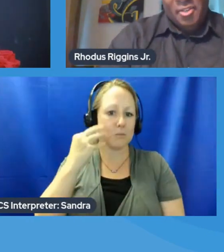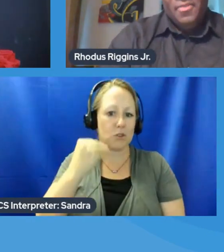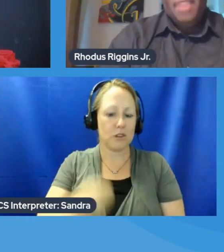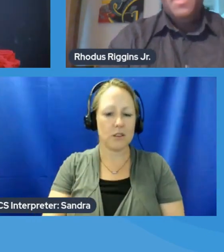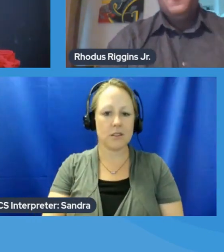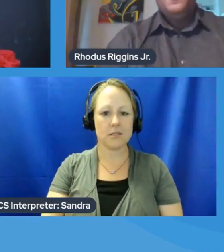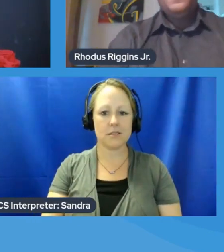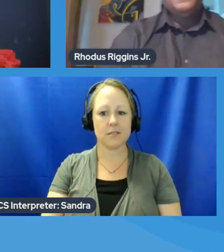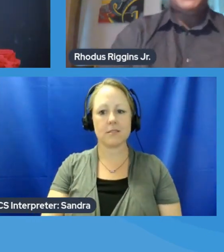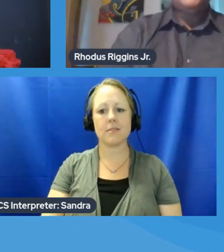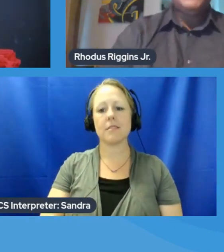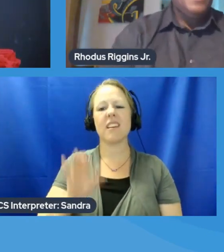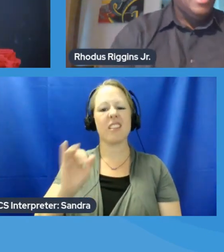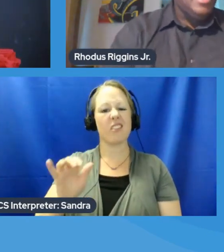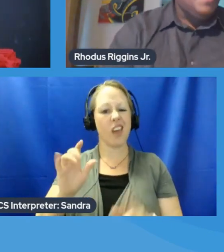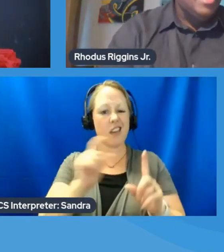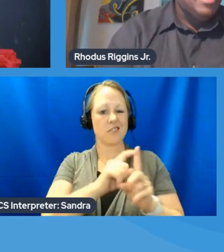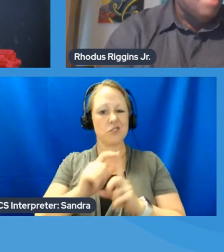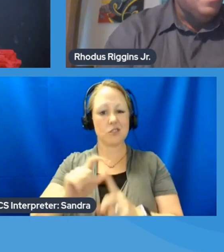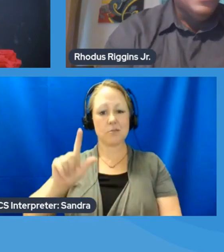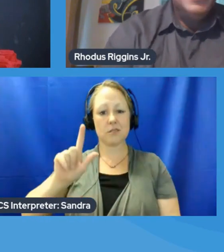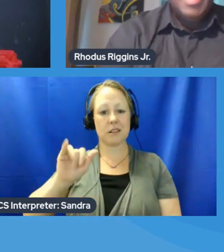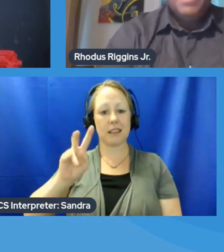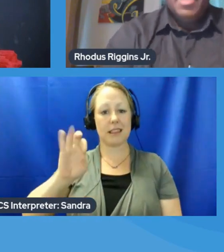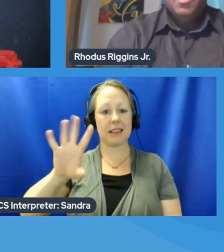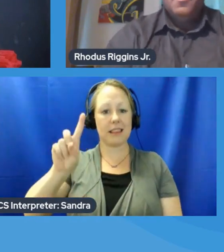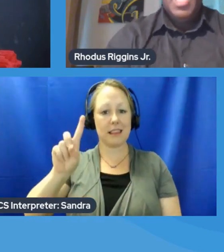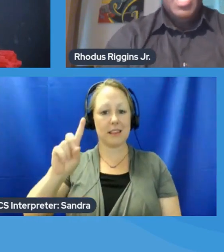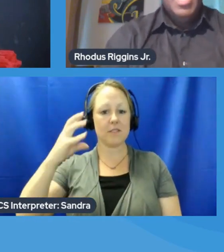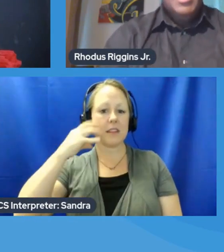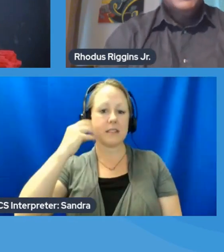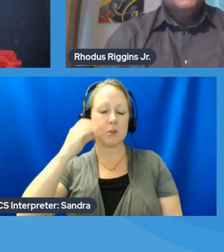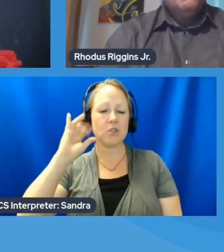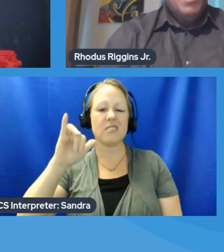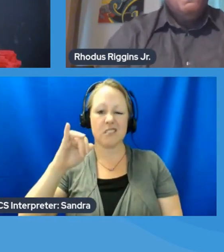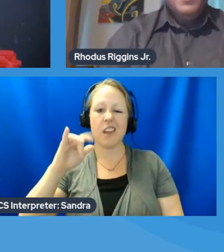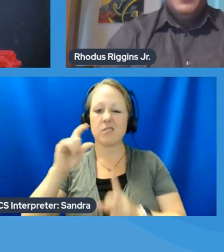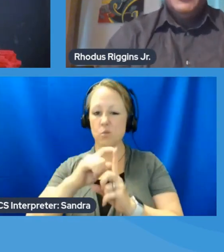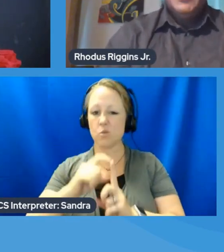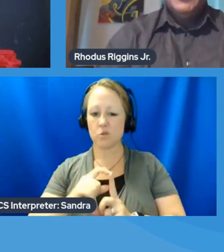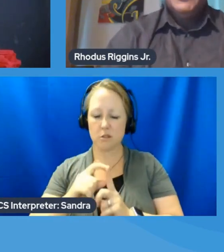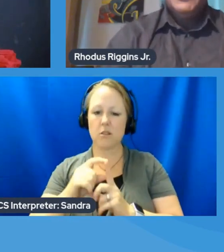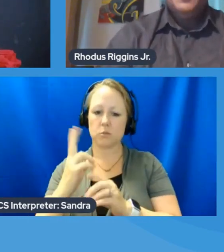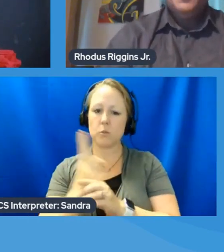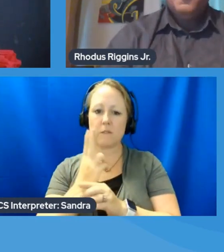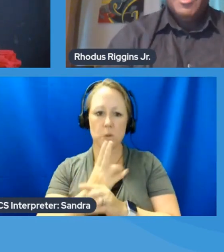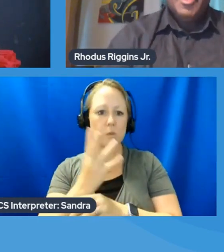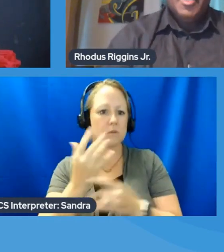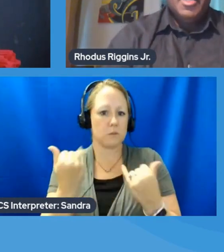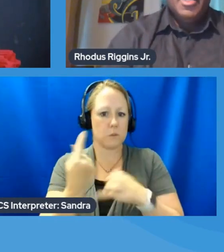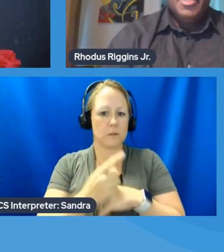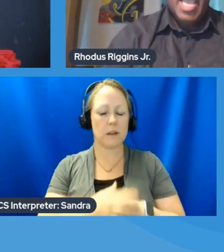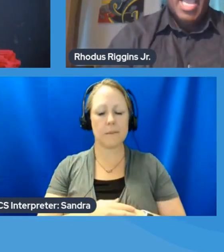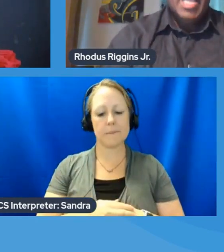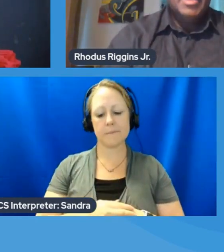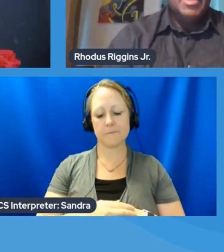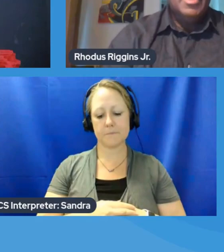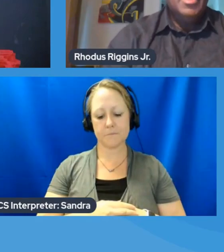that's been lifted in the space this afternoon. So one of the central question that,